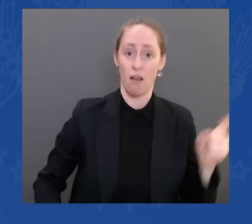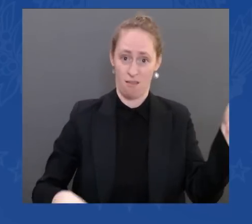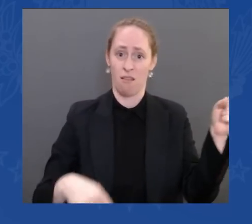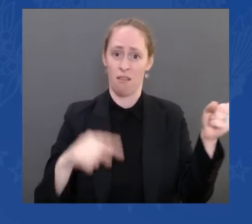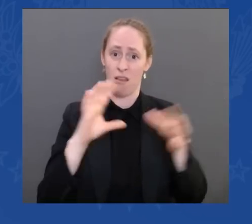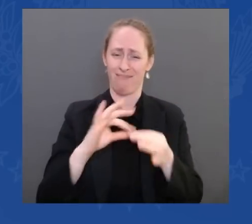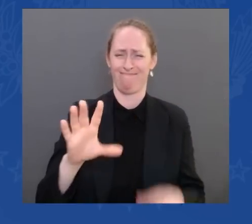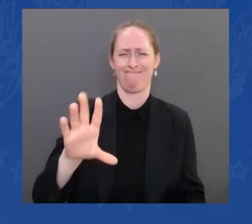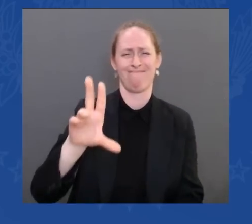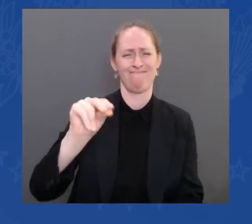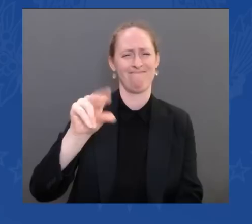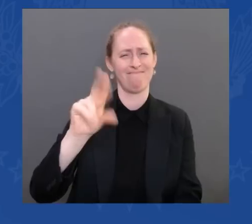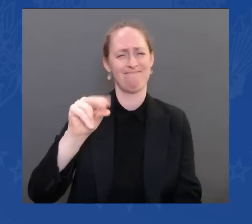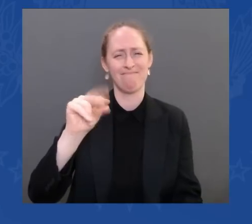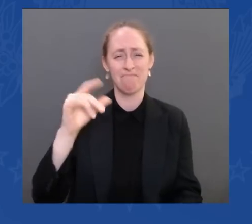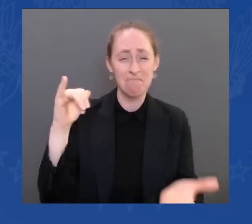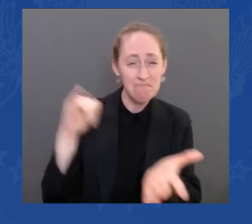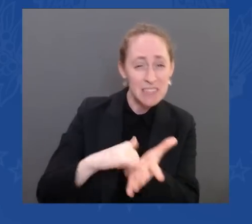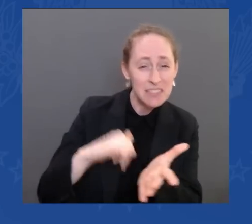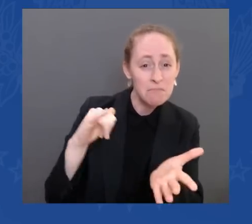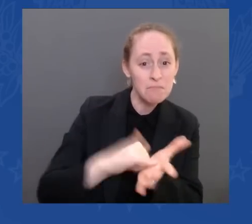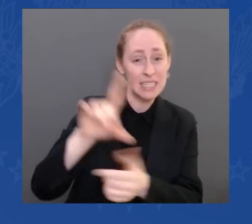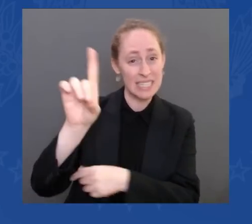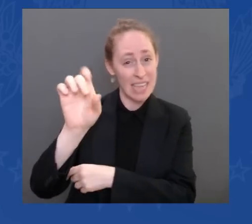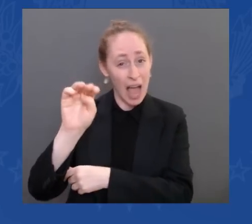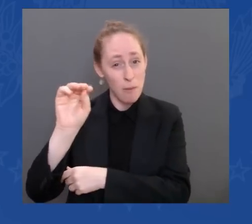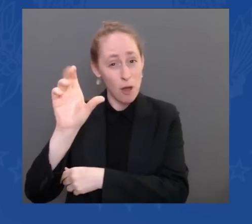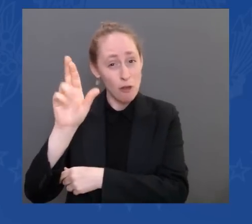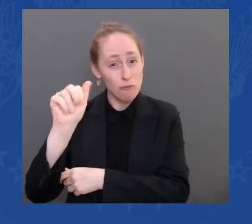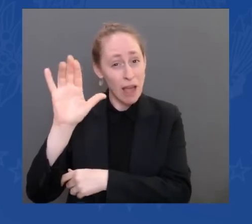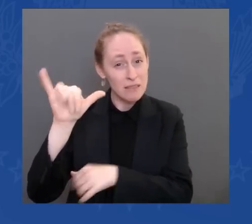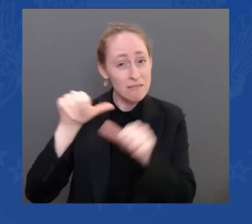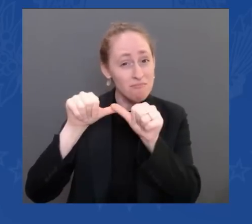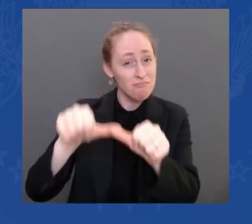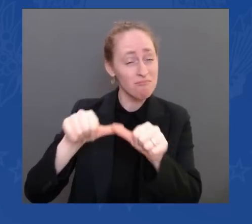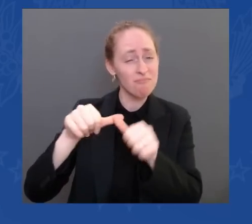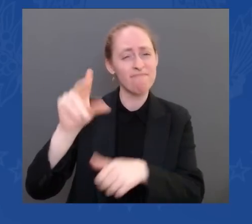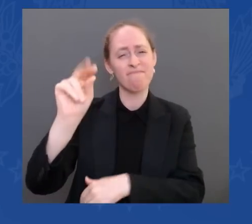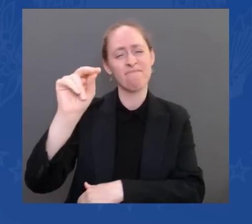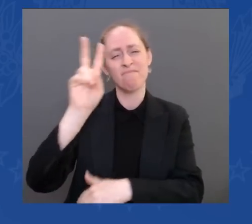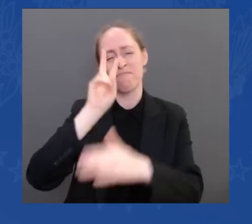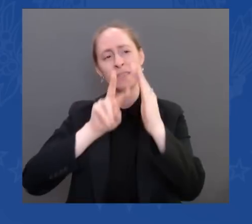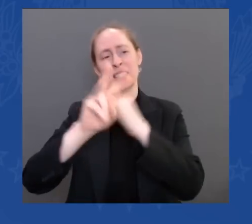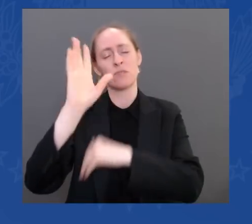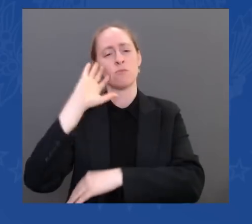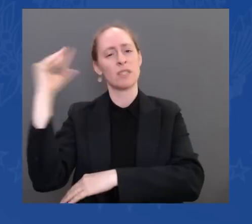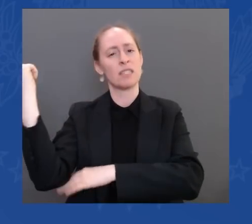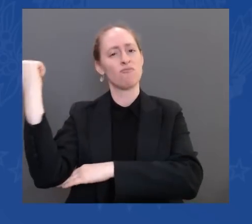because things are moving so rapidly, democracies require consensus, and it's hard to get consensus,